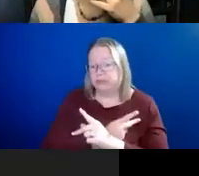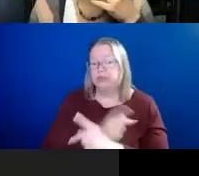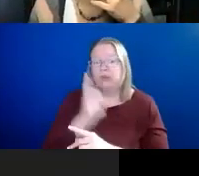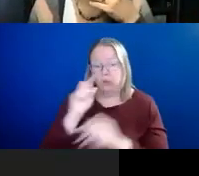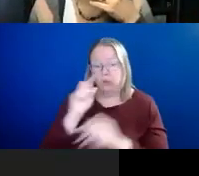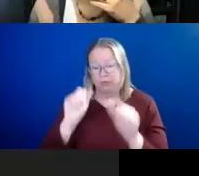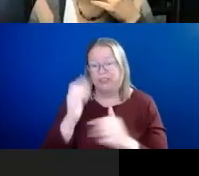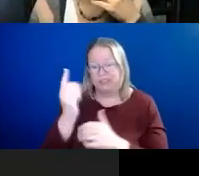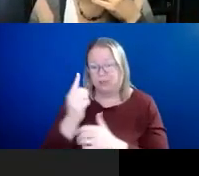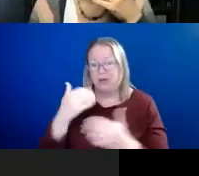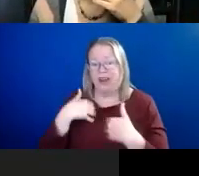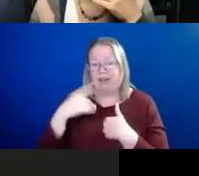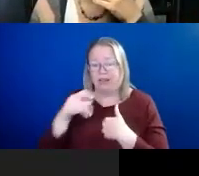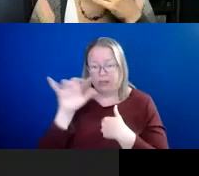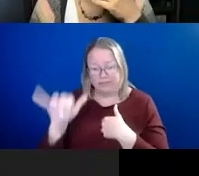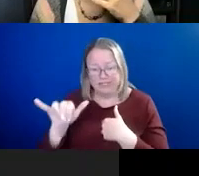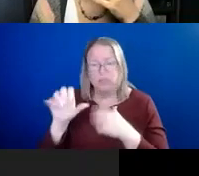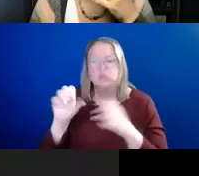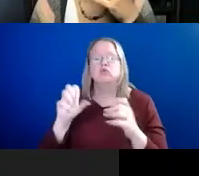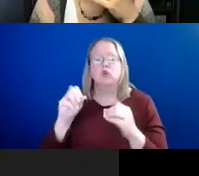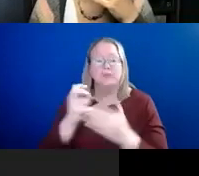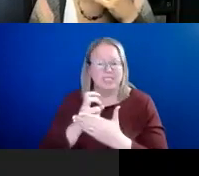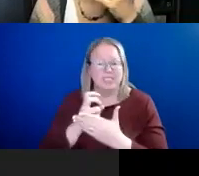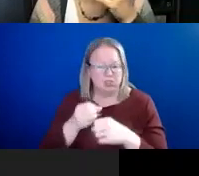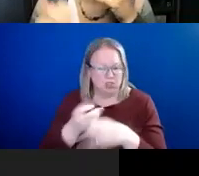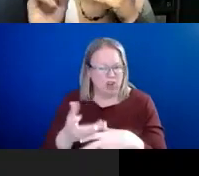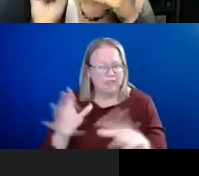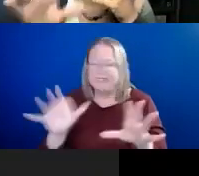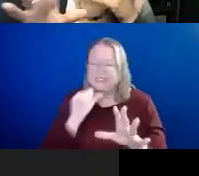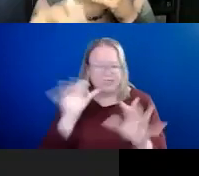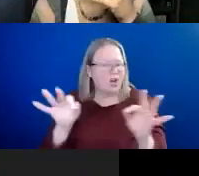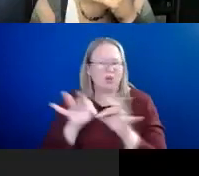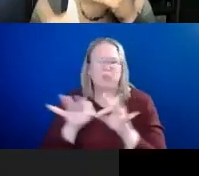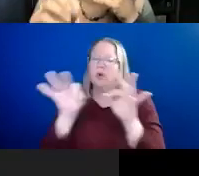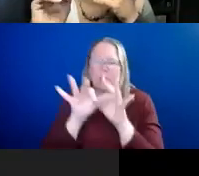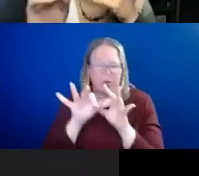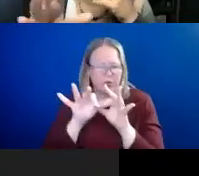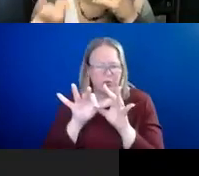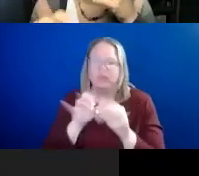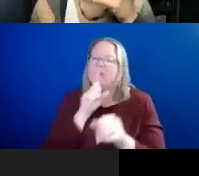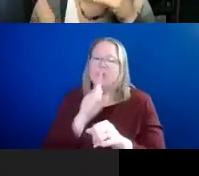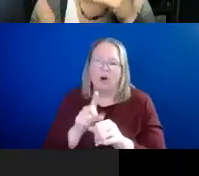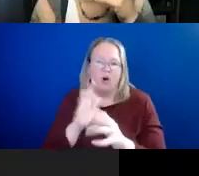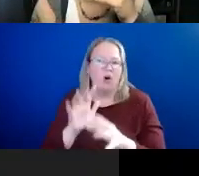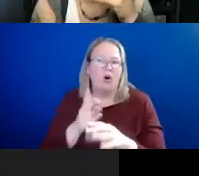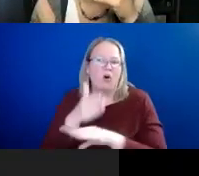with epilepsy. Really, it's just not worth 13:29:05 those overly intense graphics.